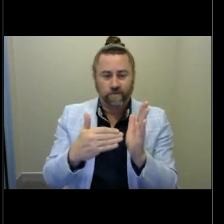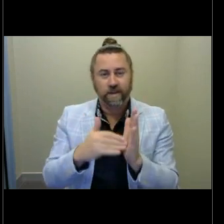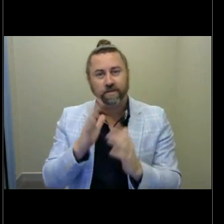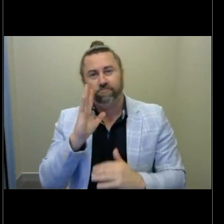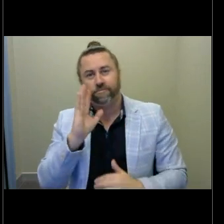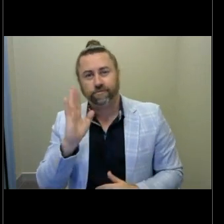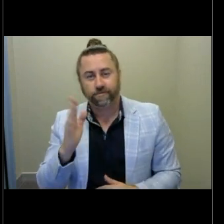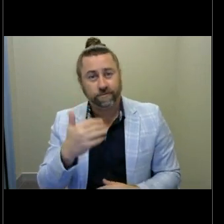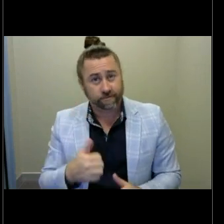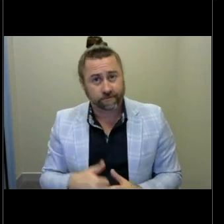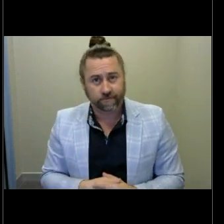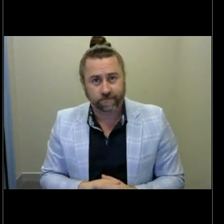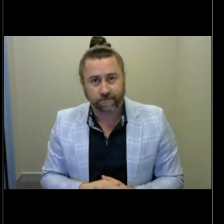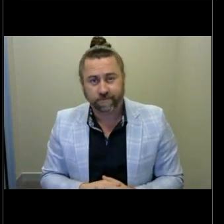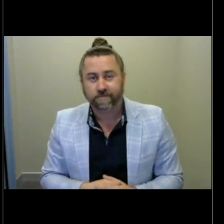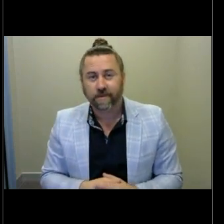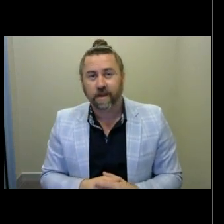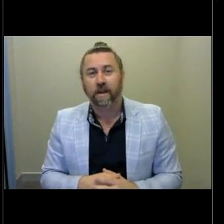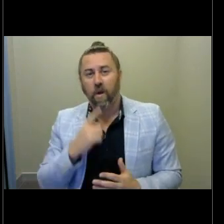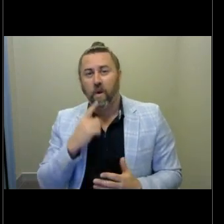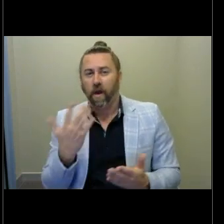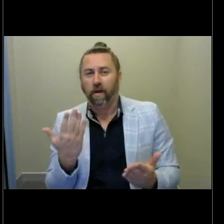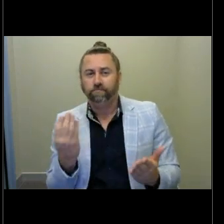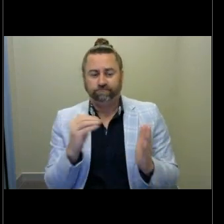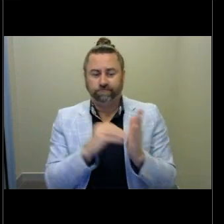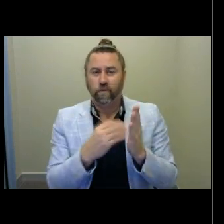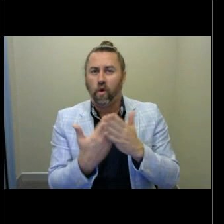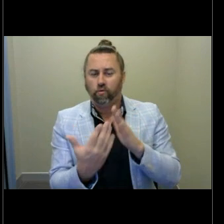And they will be included in the recording which will be on YouTube.